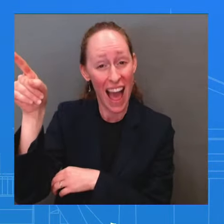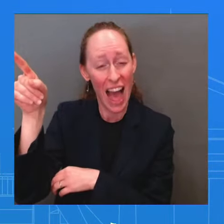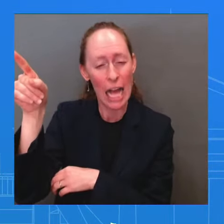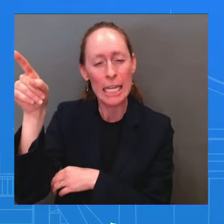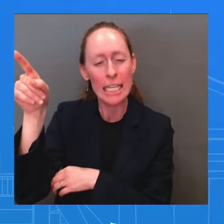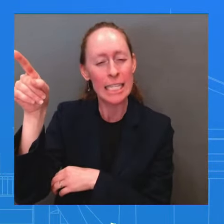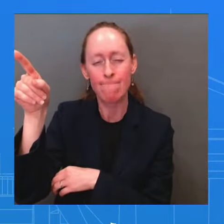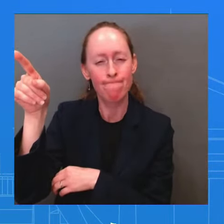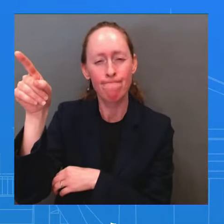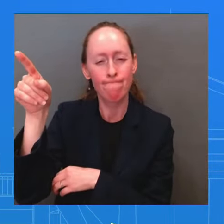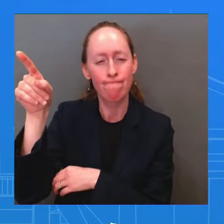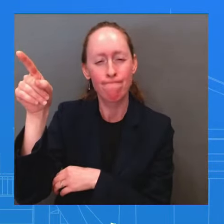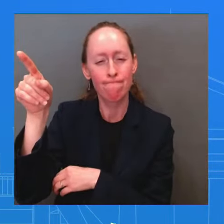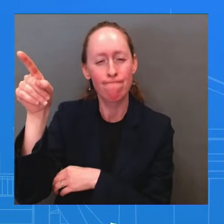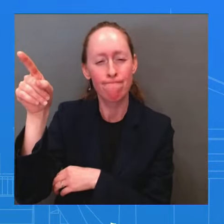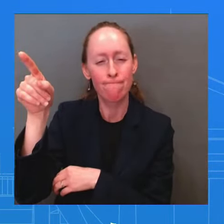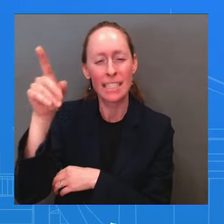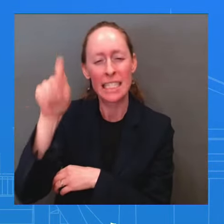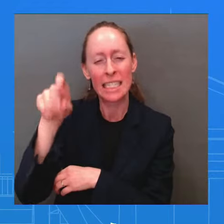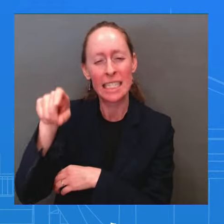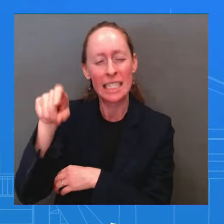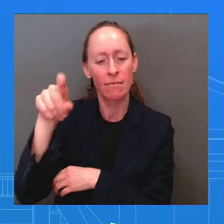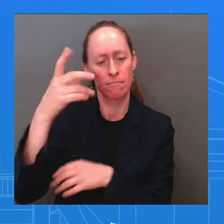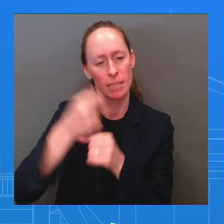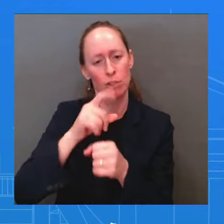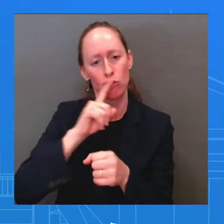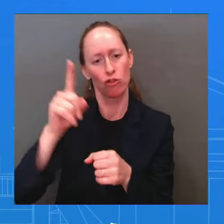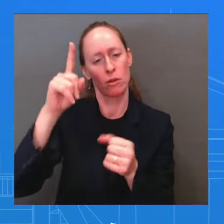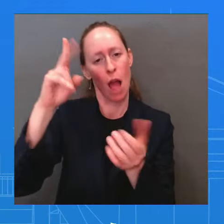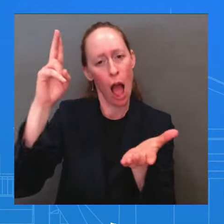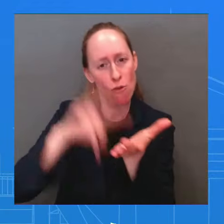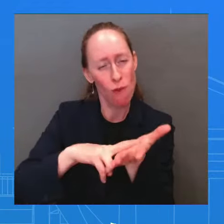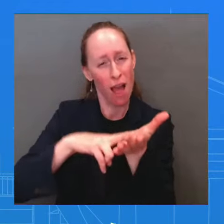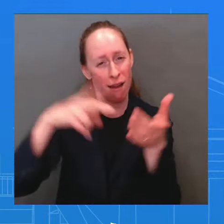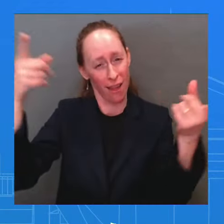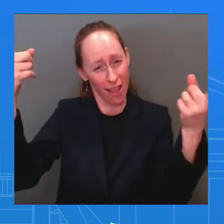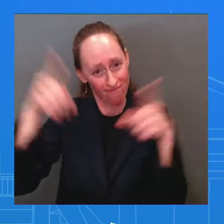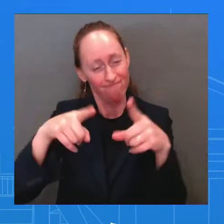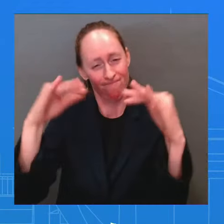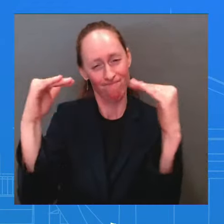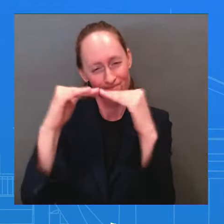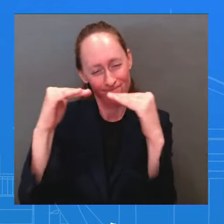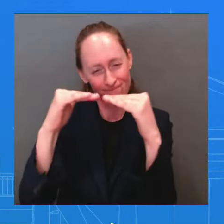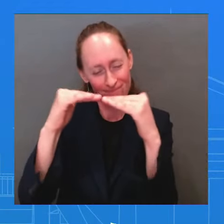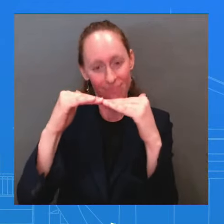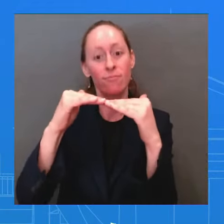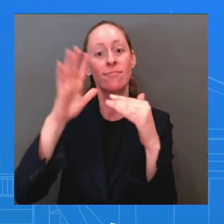mean a record contract for the UAW. And so, the negotiating parties are continuing their work. That's what we've heard from them.